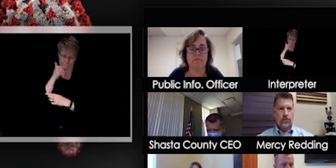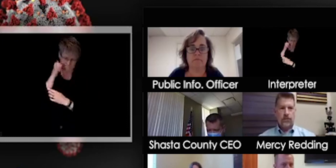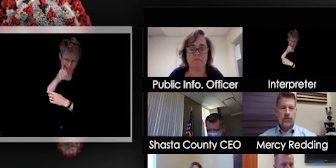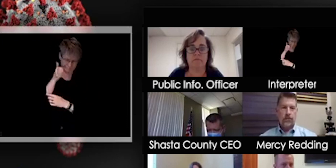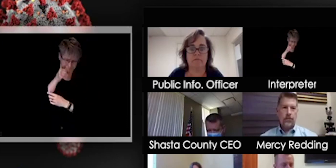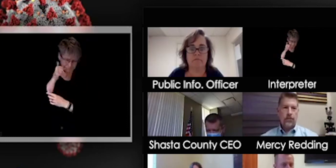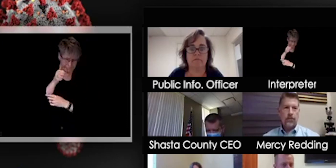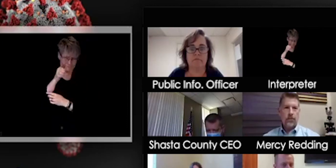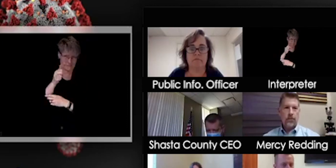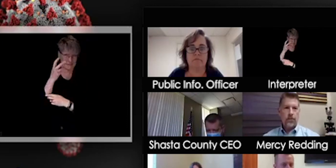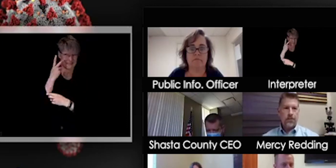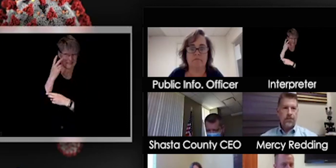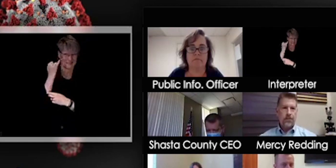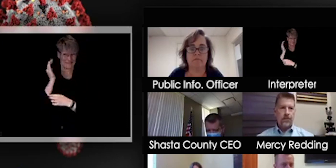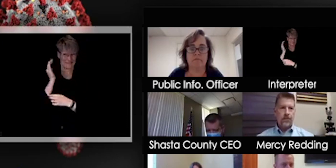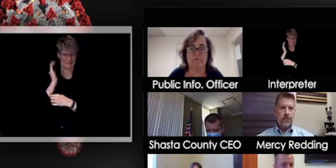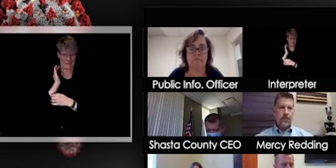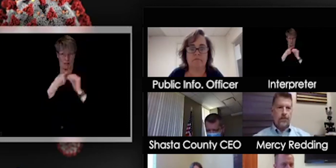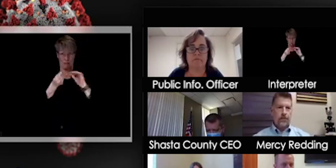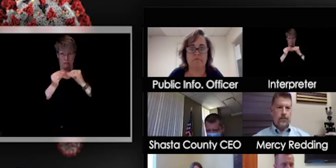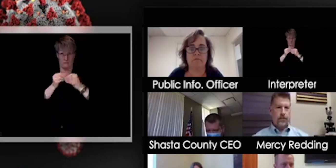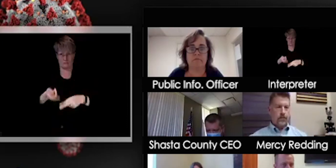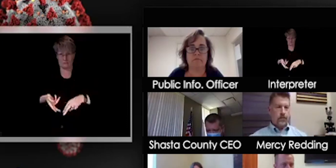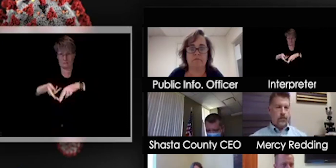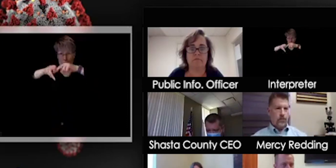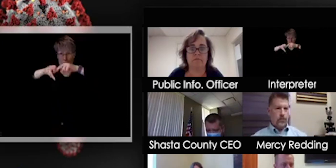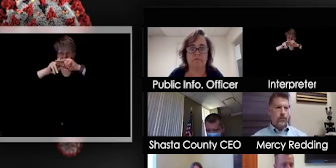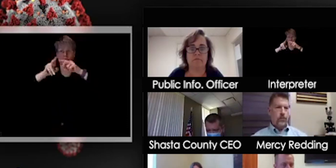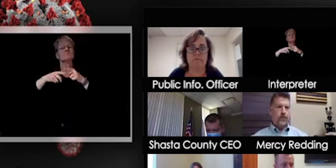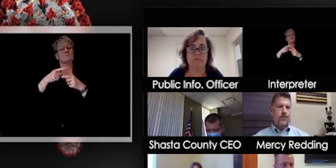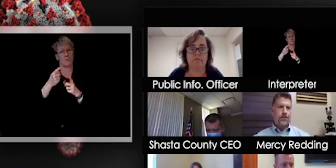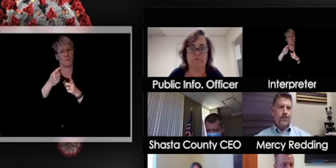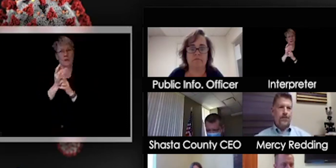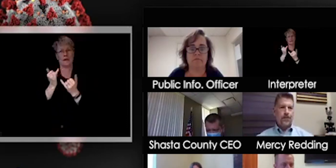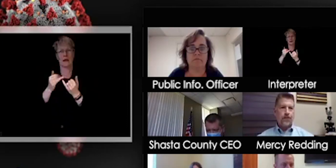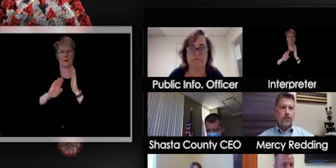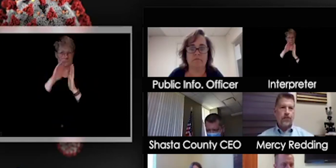we kind of go up and down and so don't have concerns about at this moment, but don't want